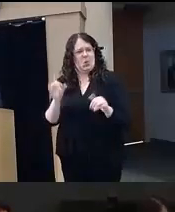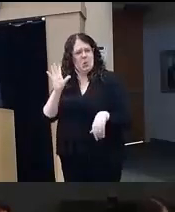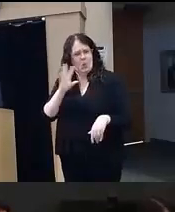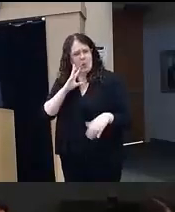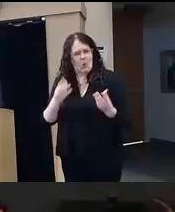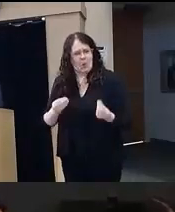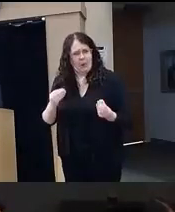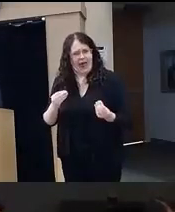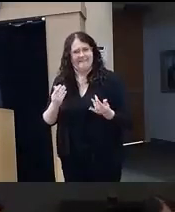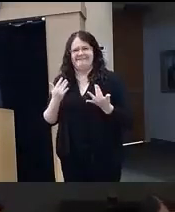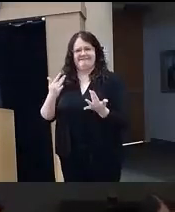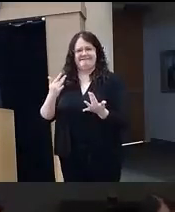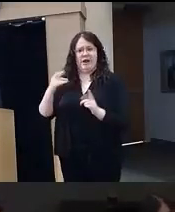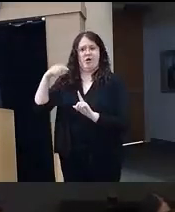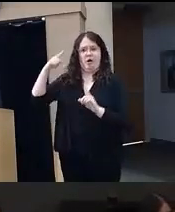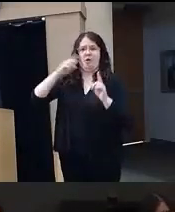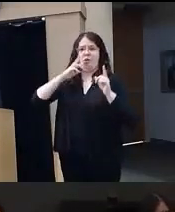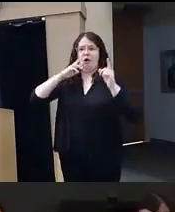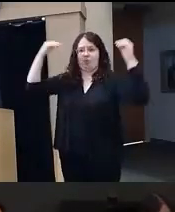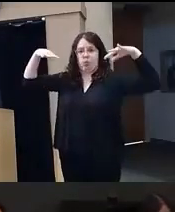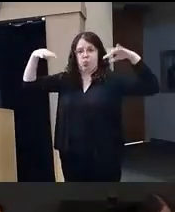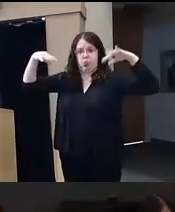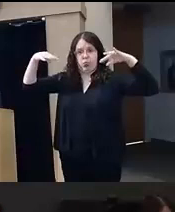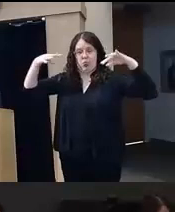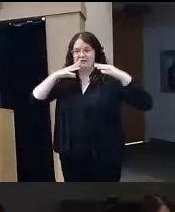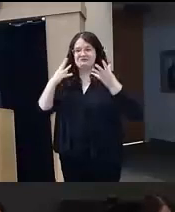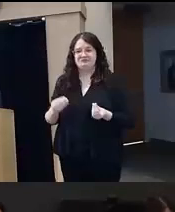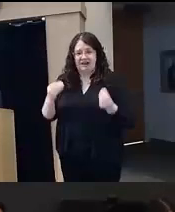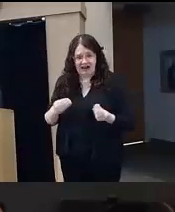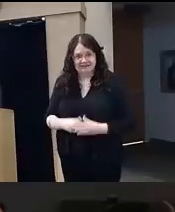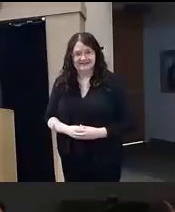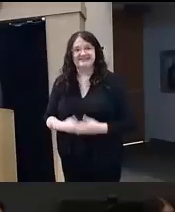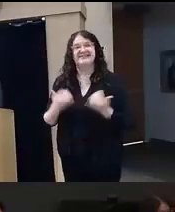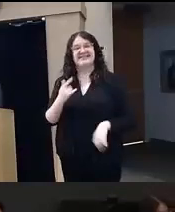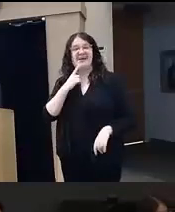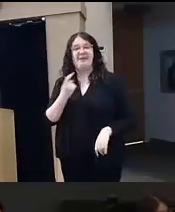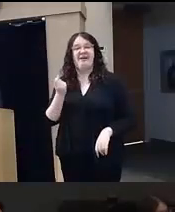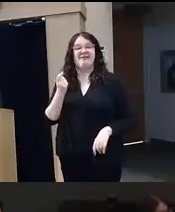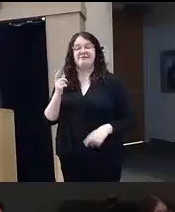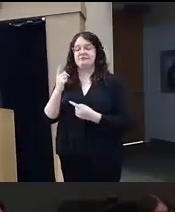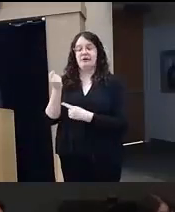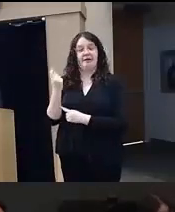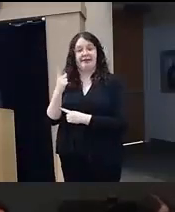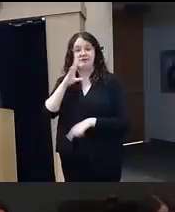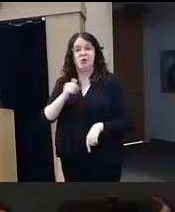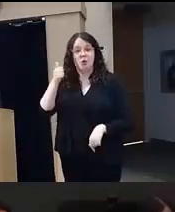and and that all of a sudden we had to move 11 geriatric patients to the next door three nine